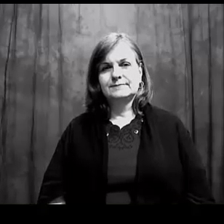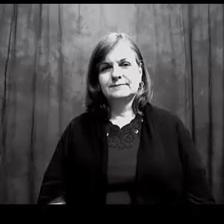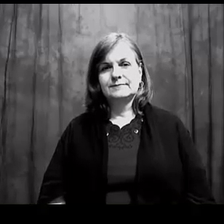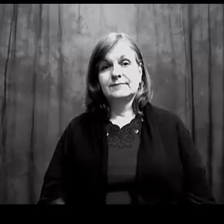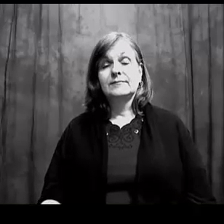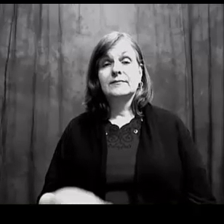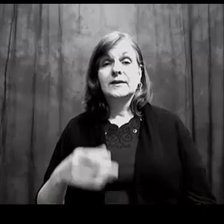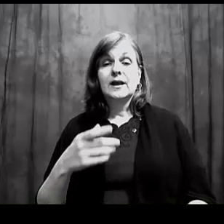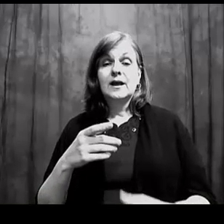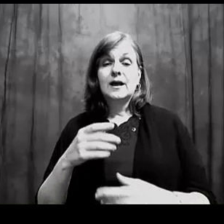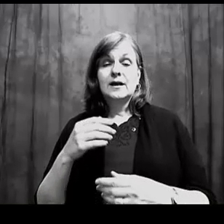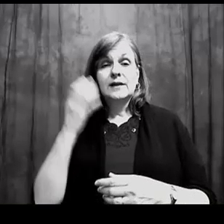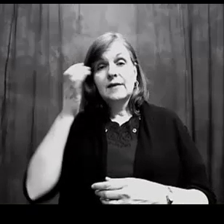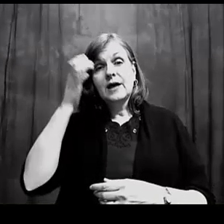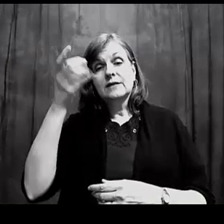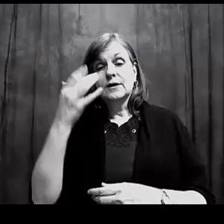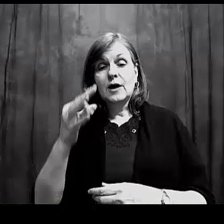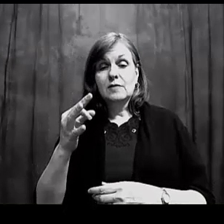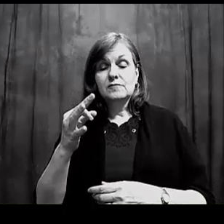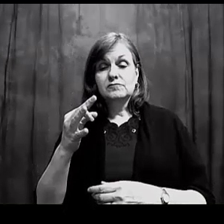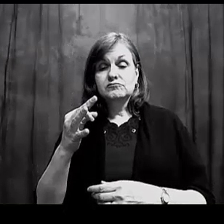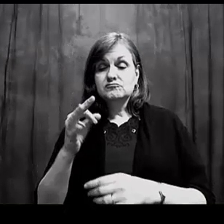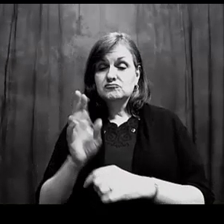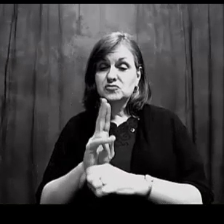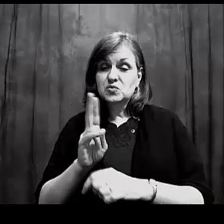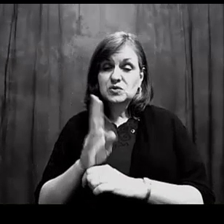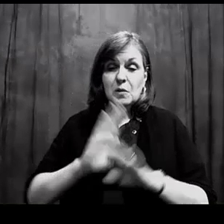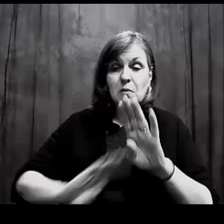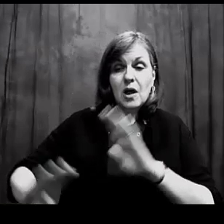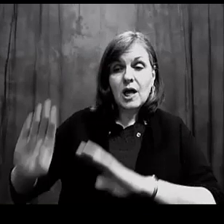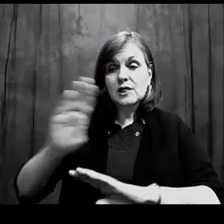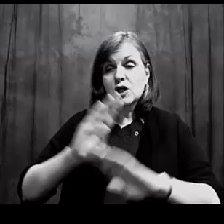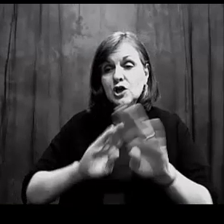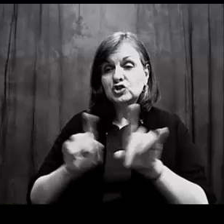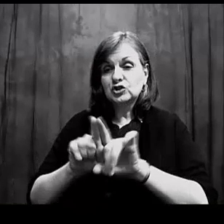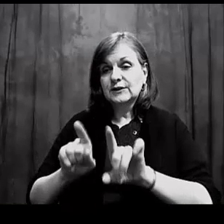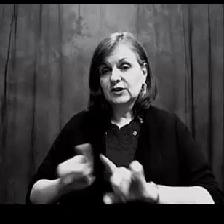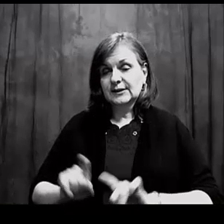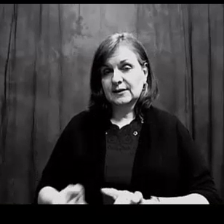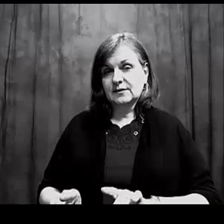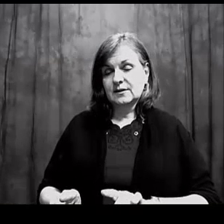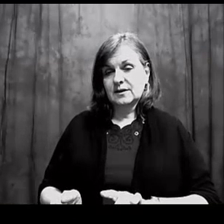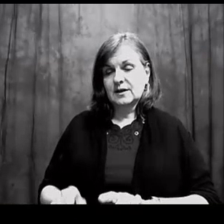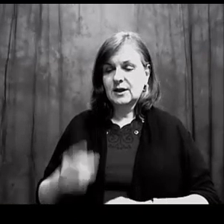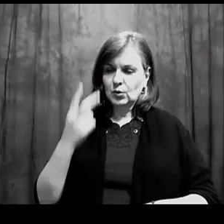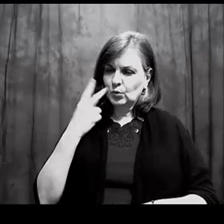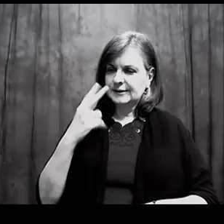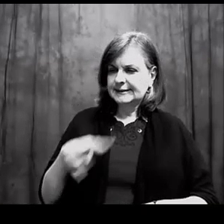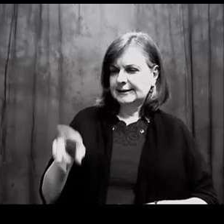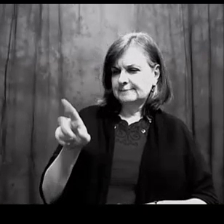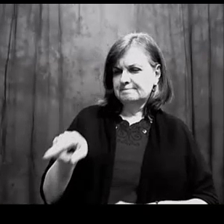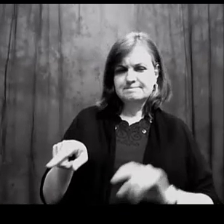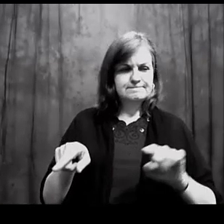this idea of a biological species concept comes up -- looking at whether or not